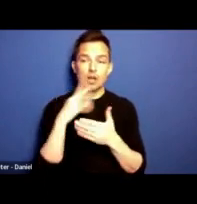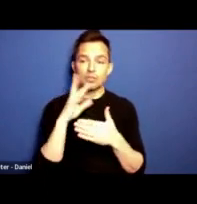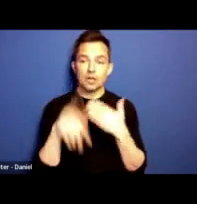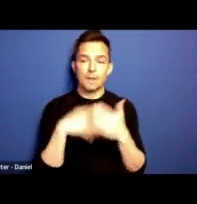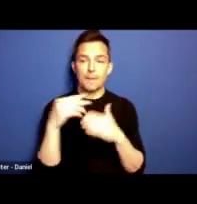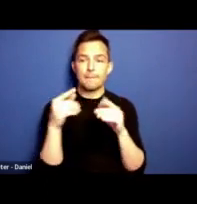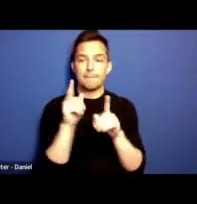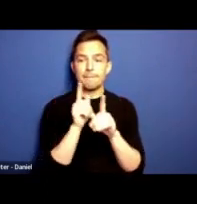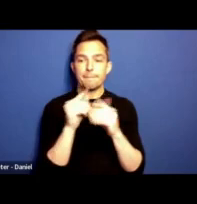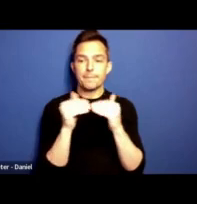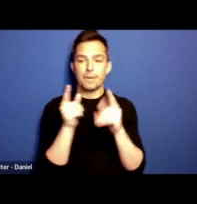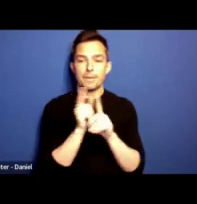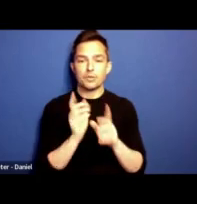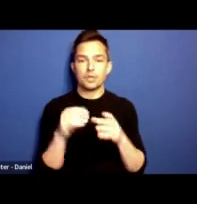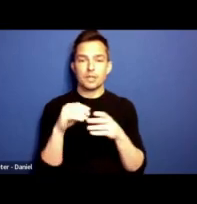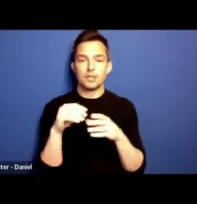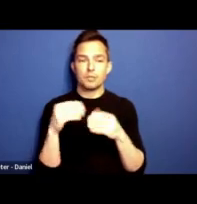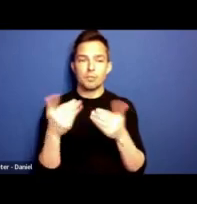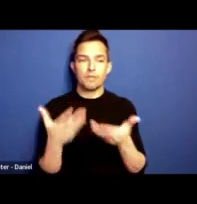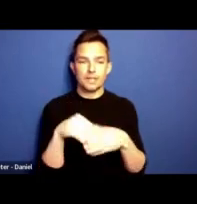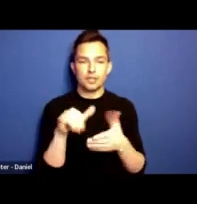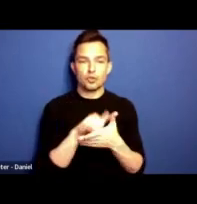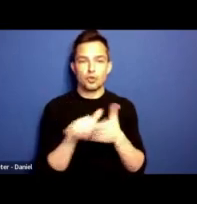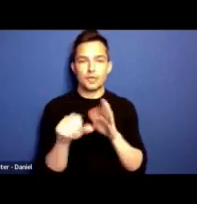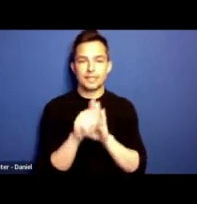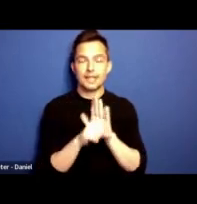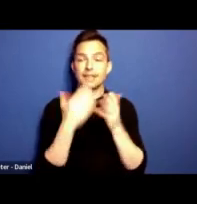trumatic brain injury in New York State. Thank you very much, and have a great day. Appreciate it.